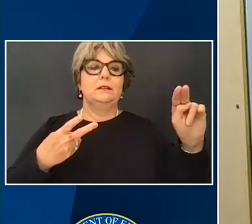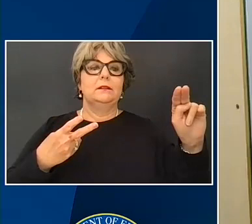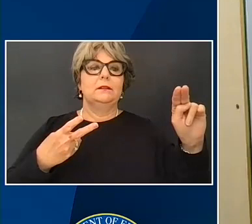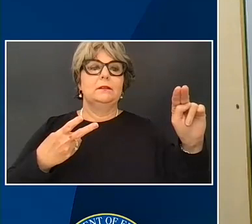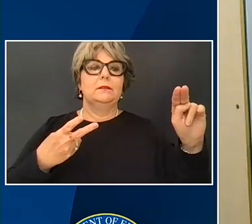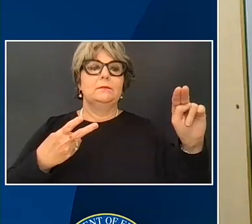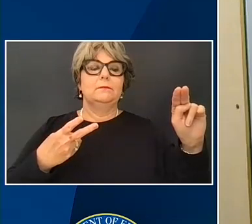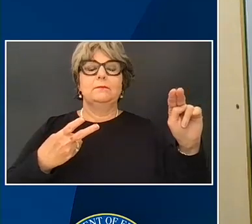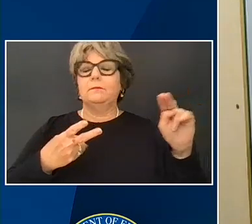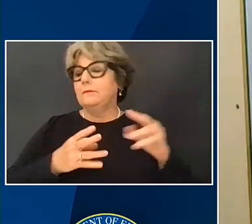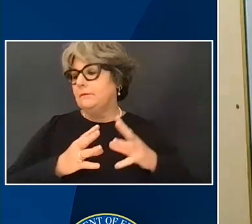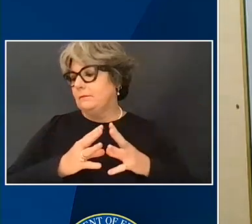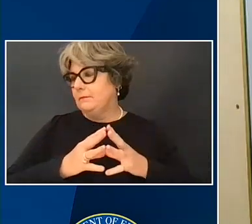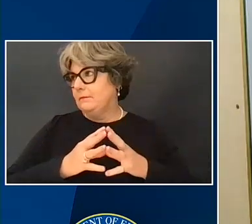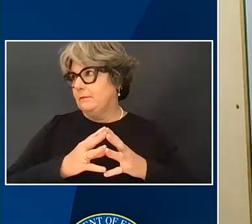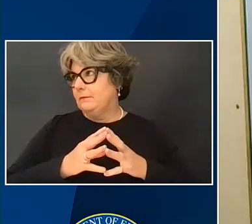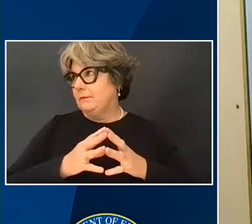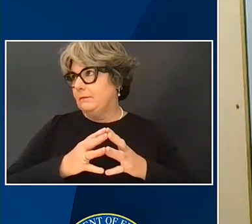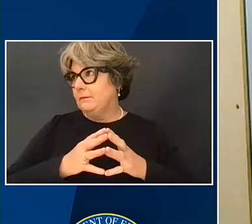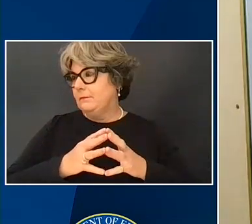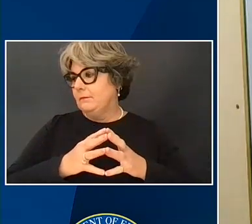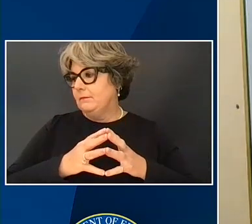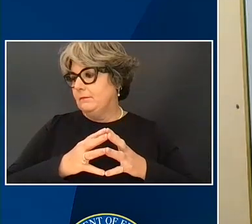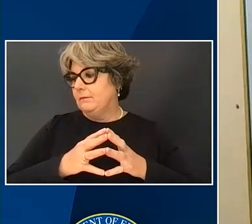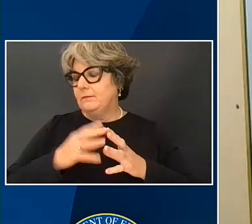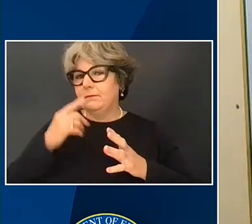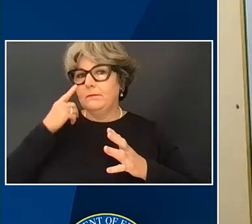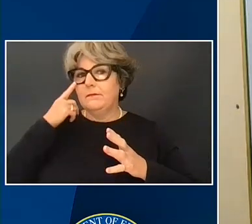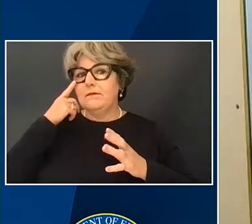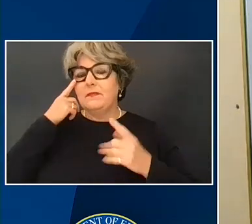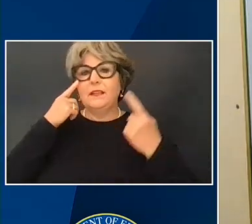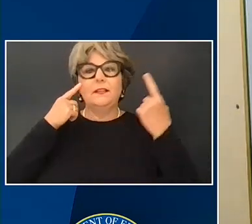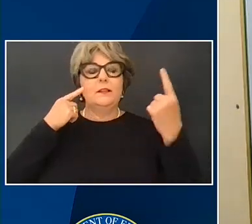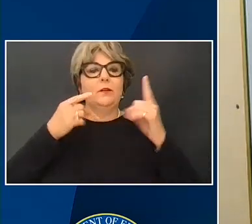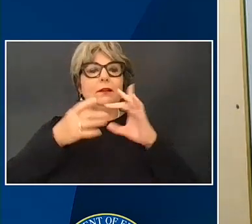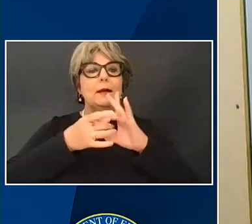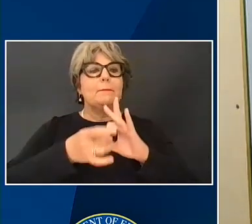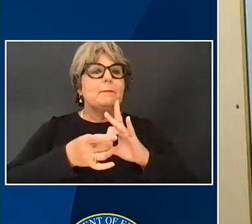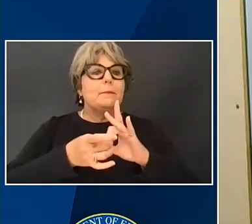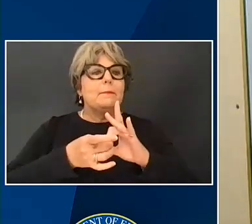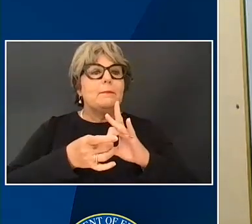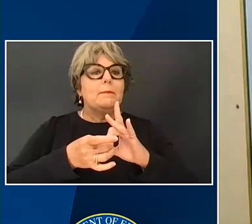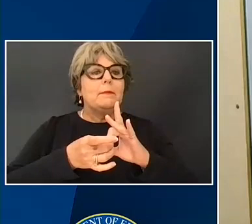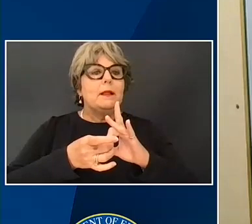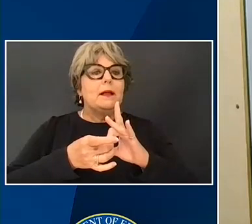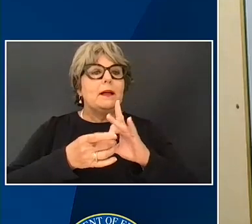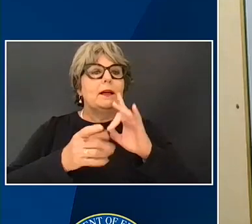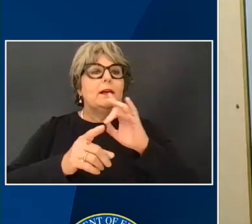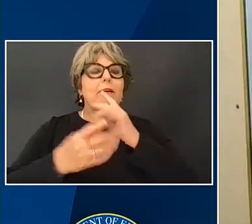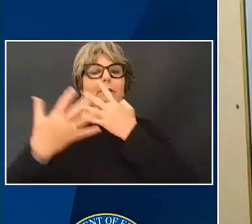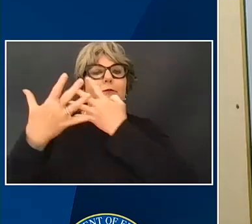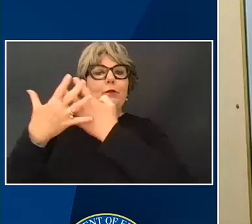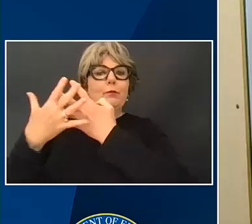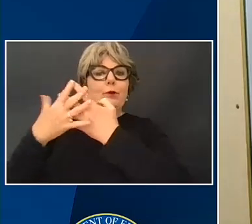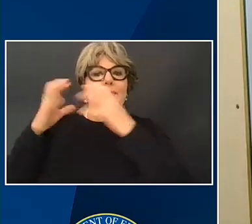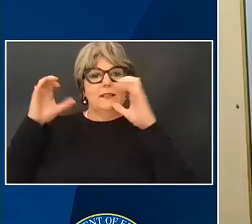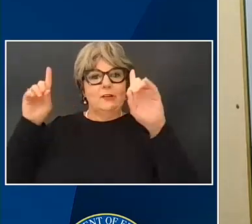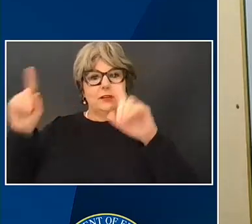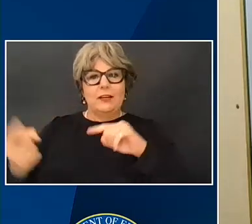be clear, is the new (k) supposed to only apply to instances of prison education programs? I'm sorry if this is a dumb question.